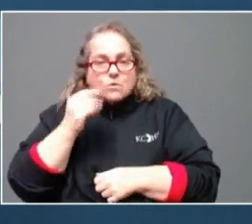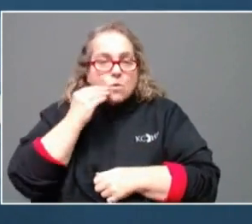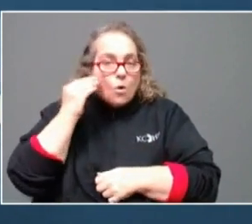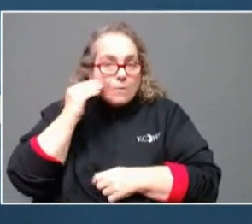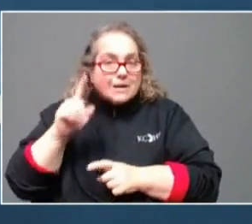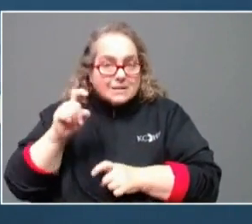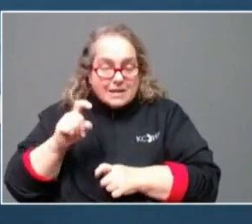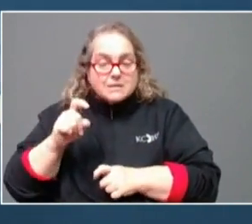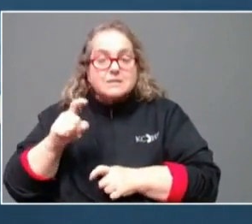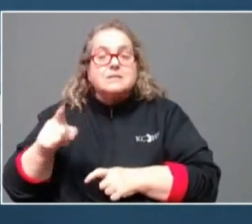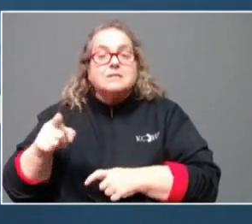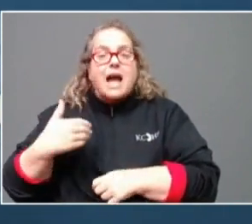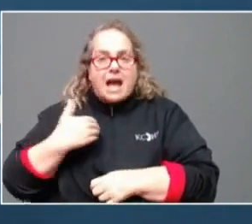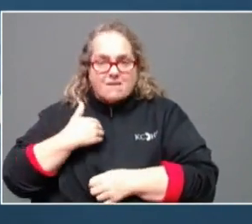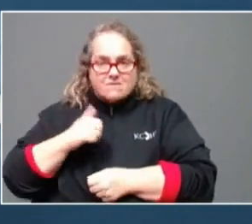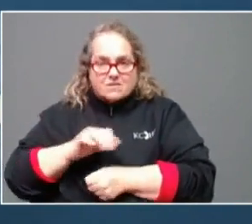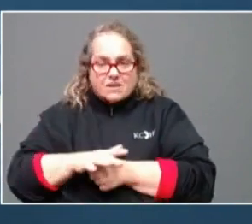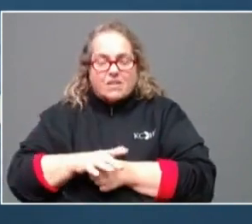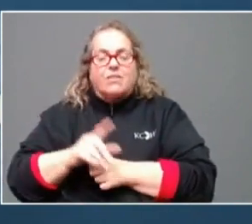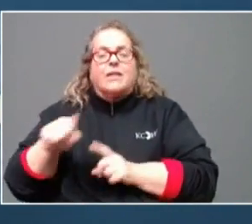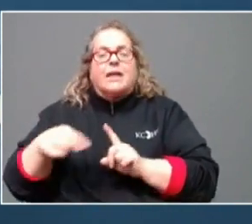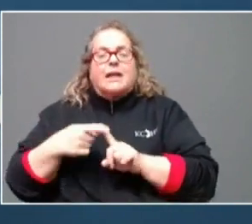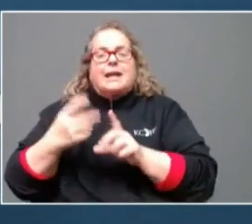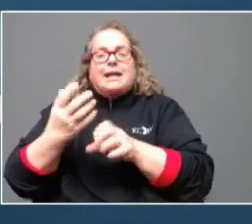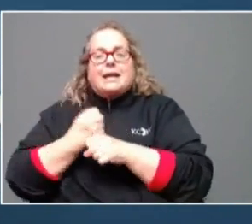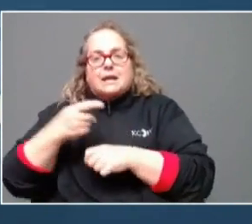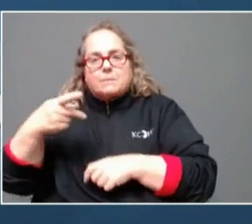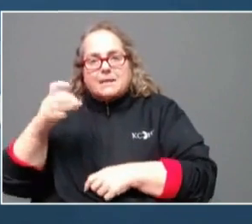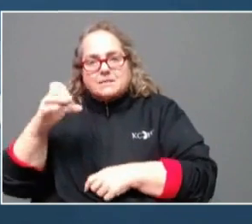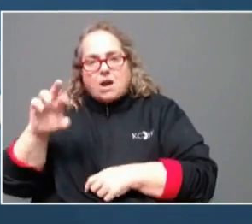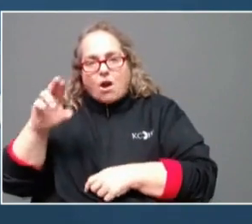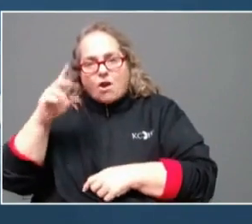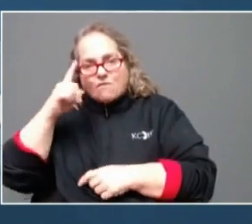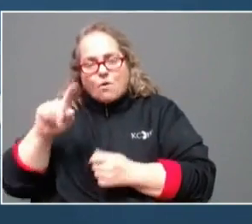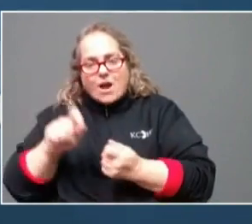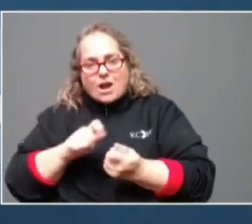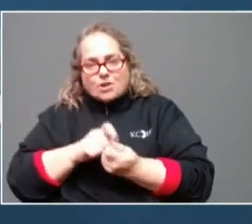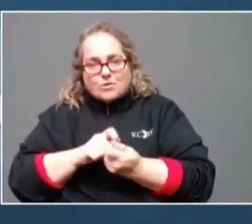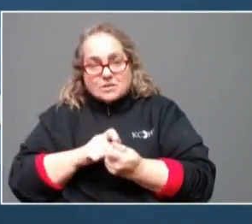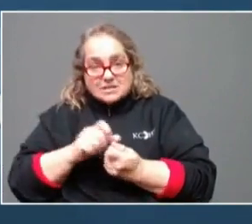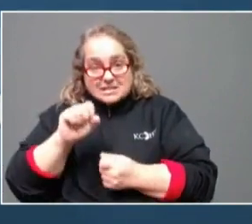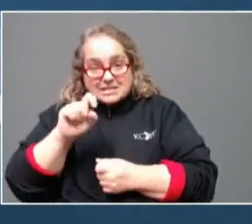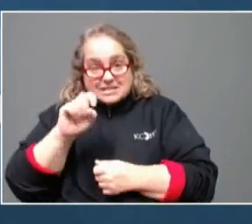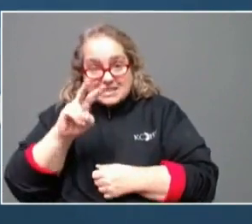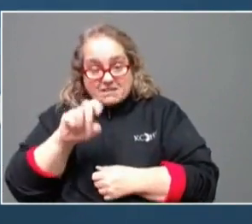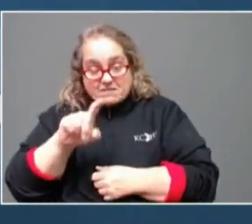get the pcr for for accuracy steve is that about right? And what we were thinking the other day?